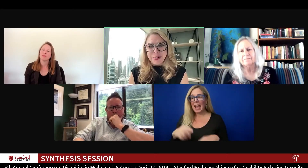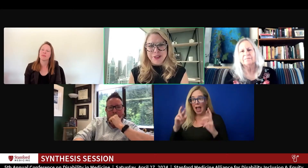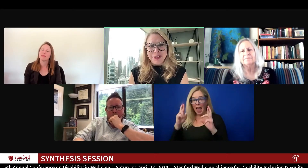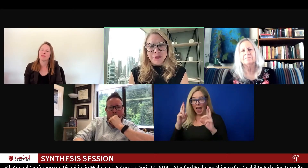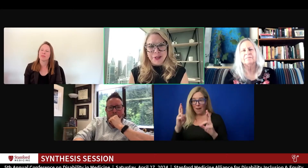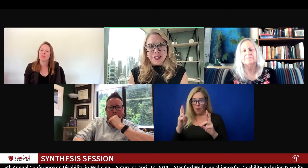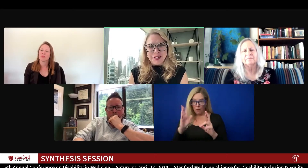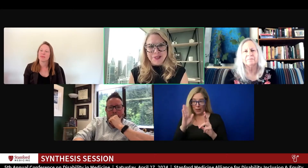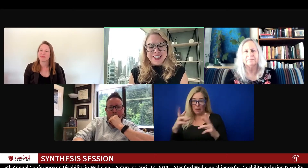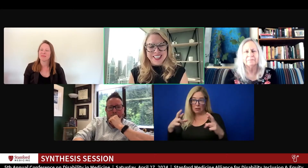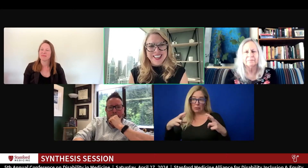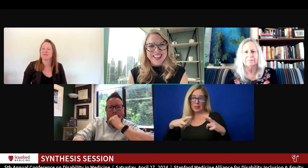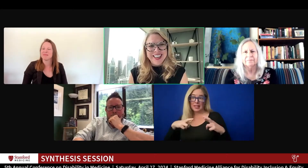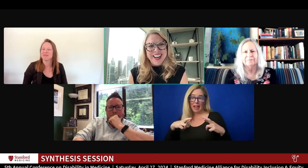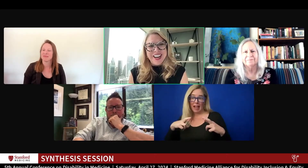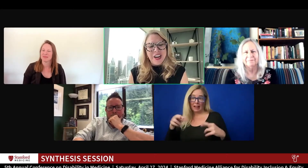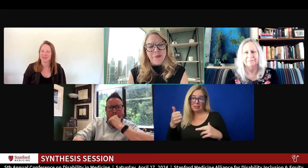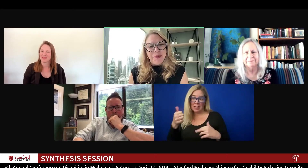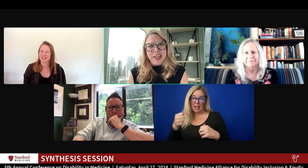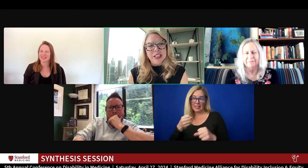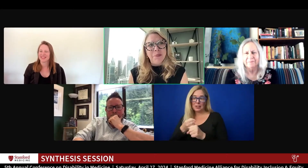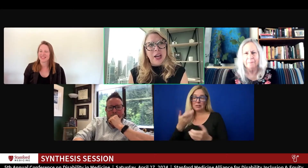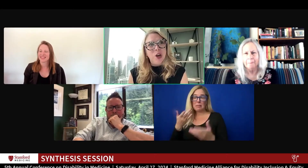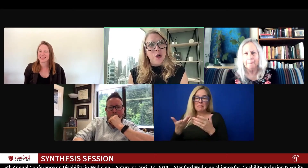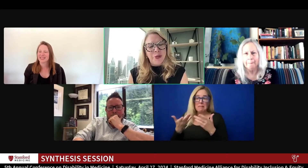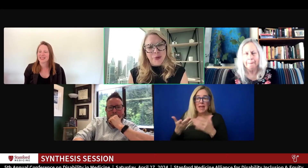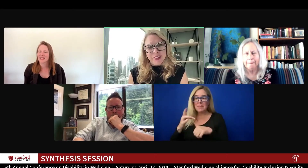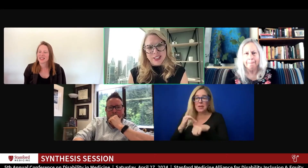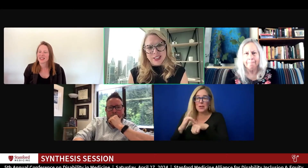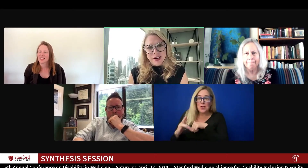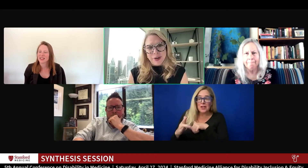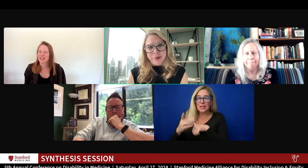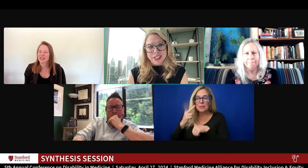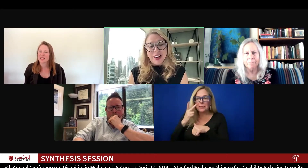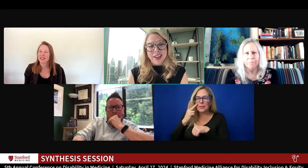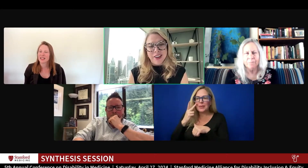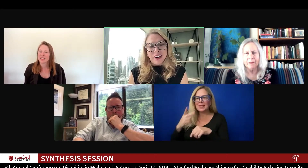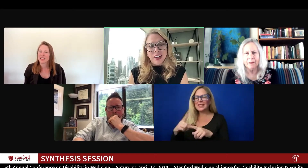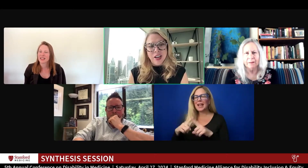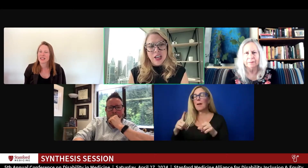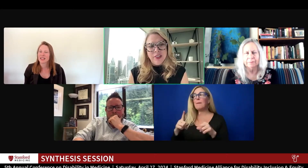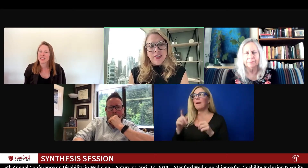maybe a little bit early, we'll see. It is my hope that by the time I retire